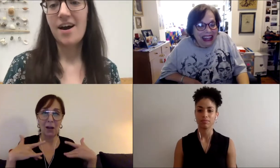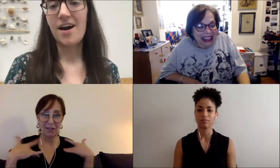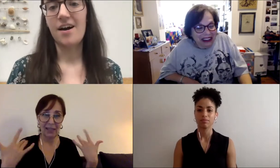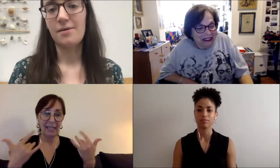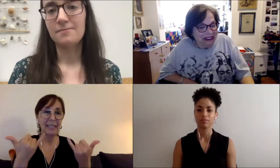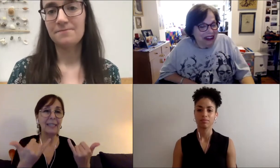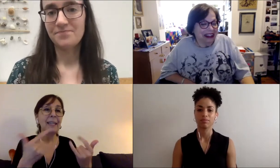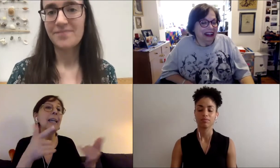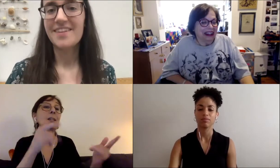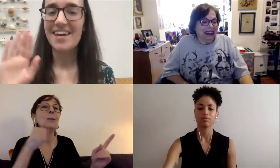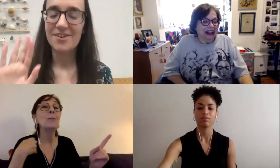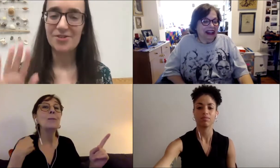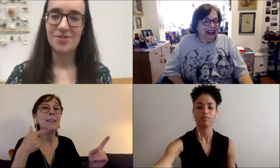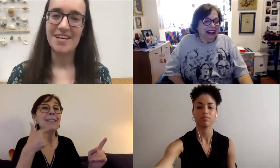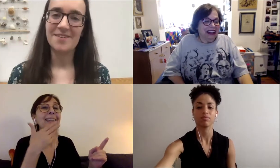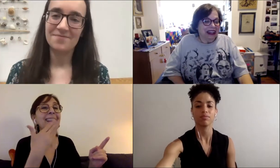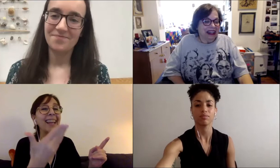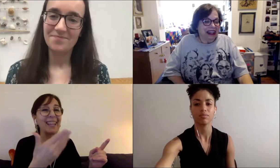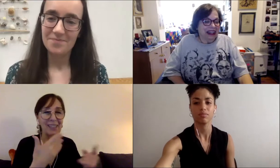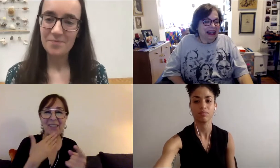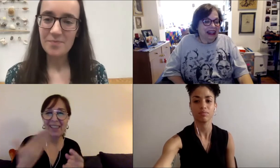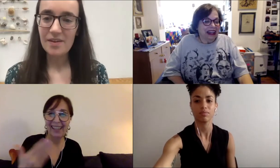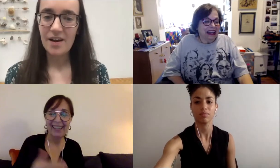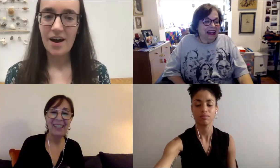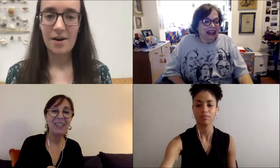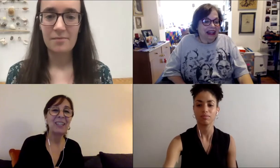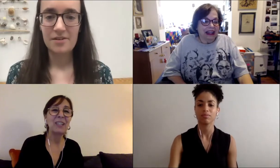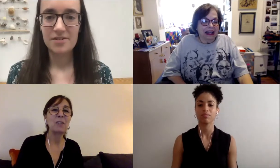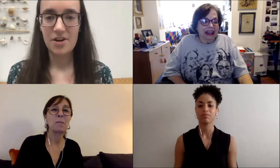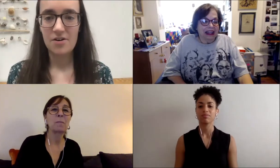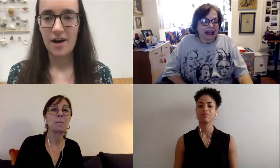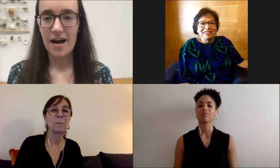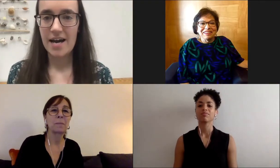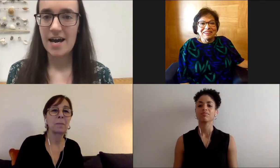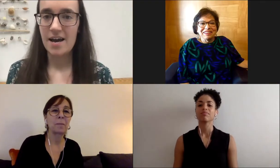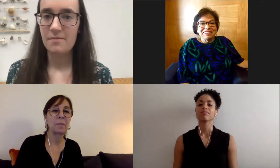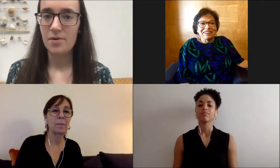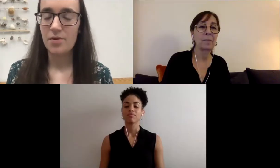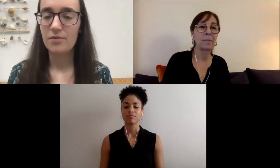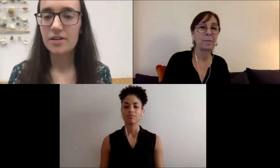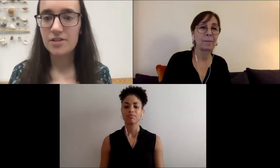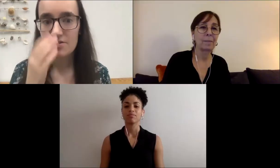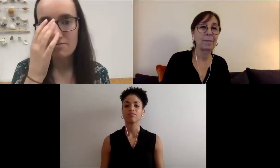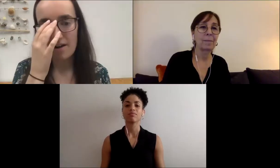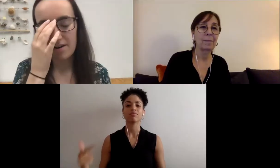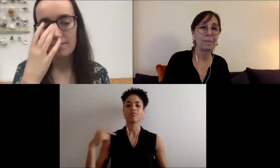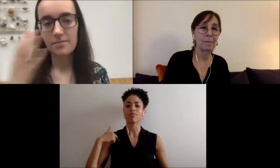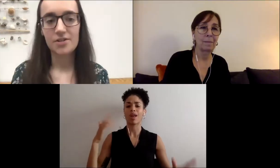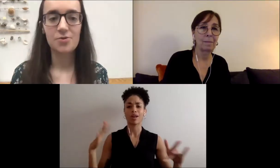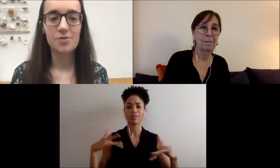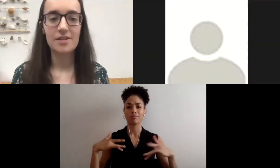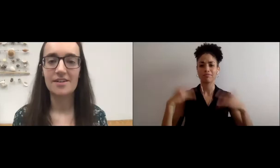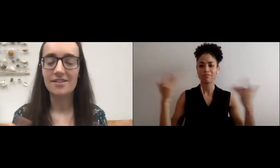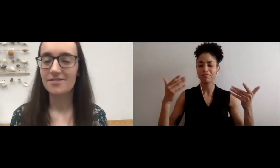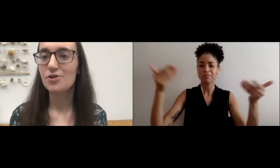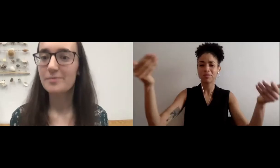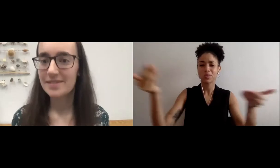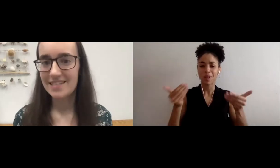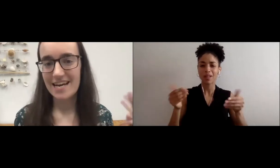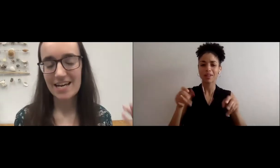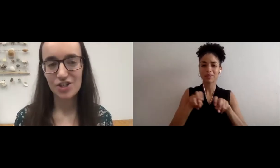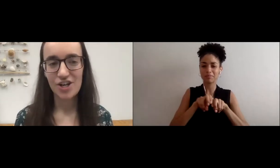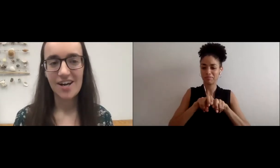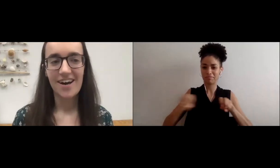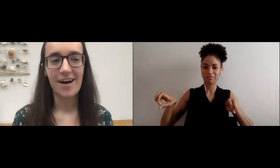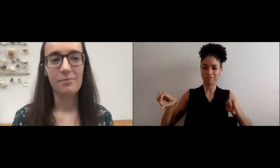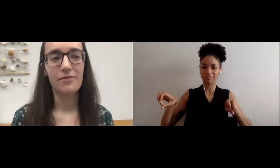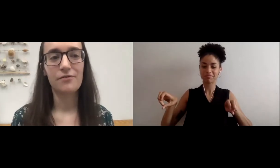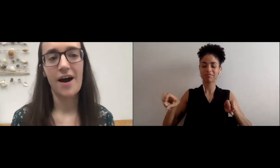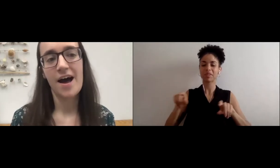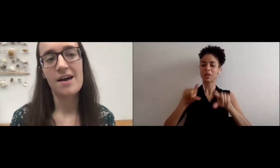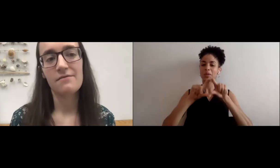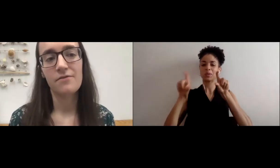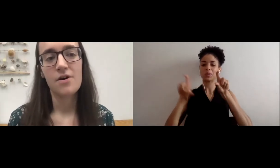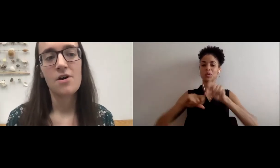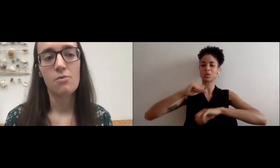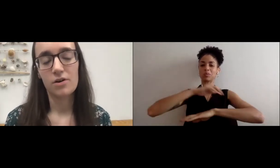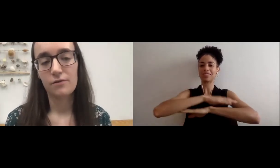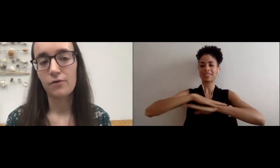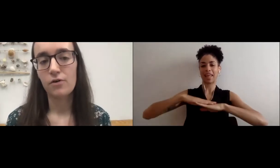Kirsten: Thank you, Judy. I am thrilled to welcome to the zoom stage five wonderful